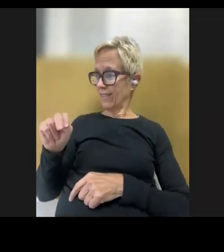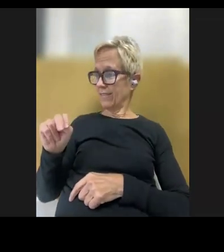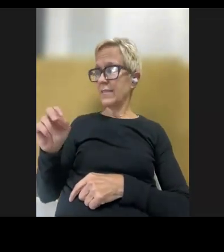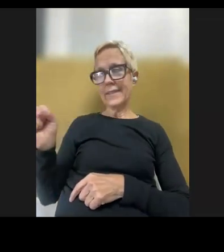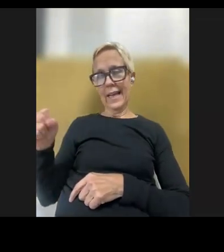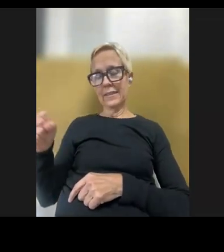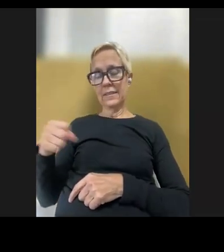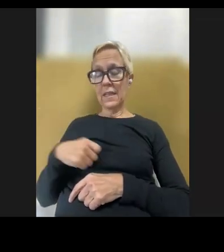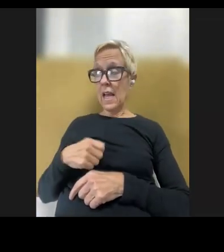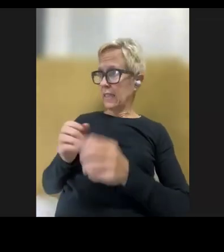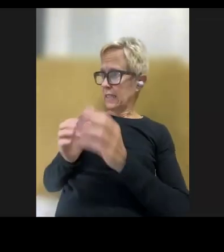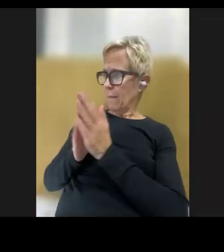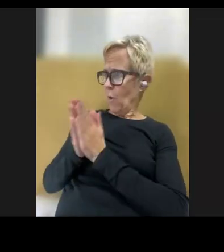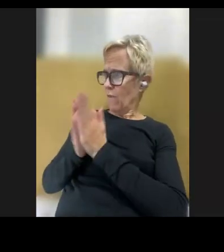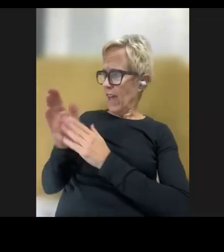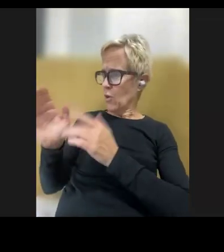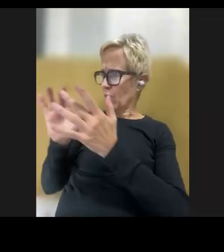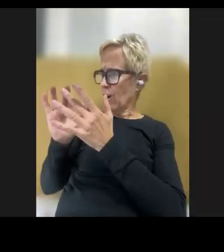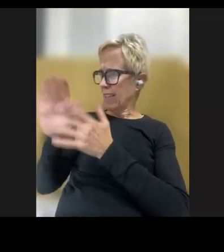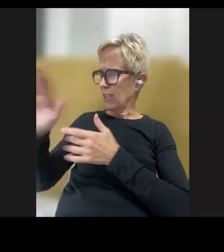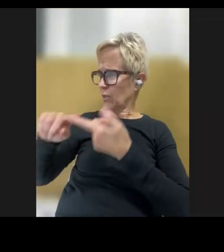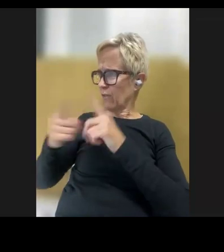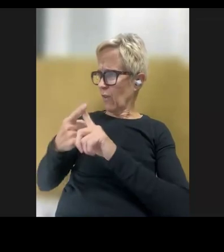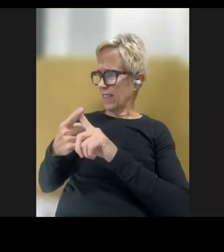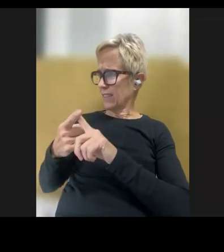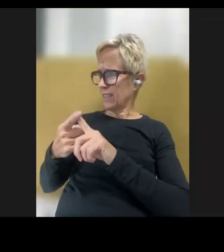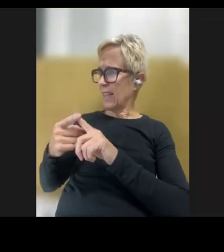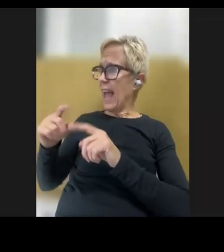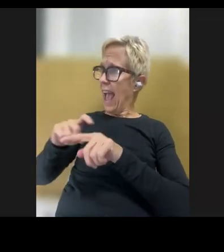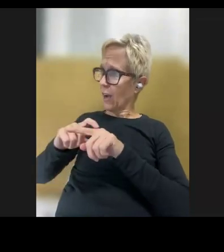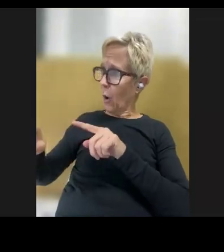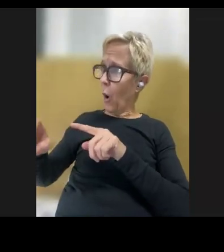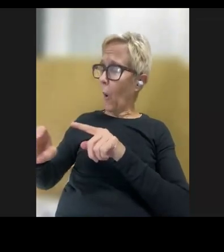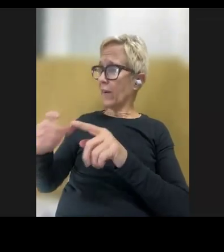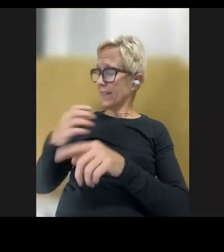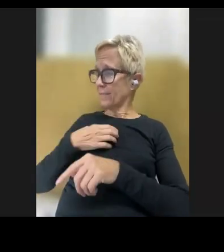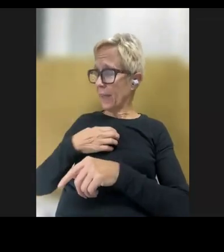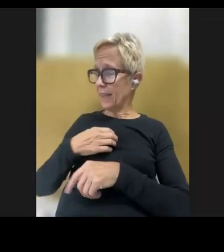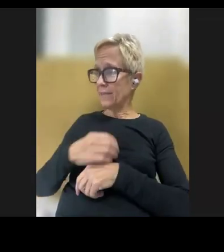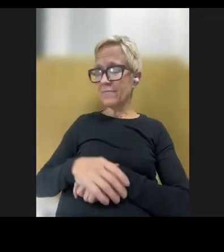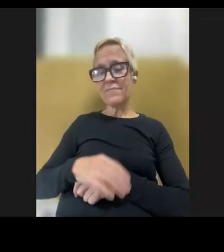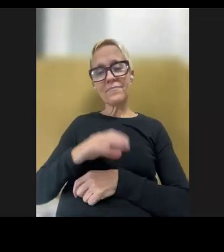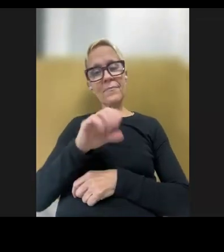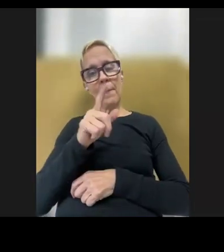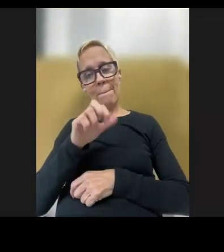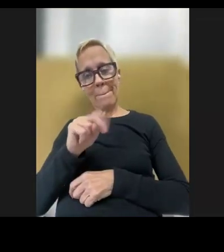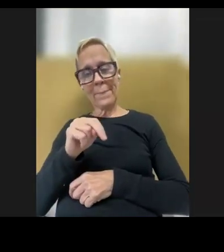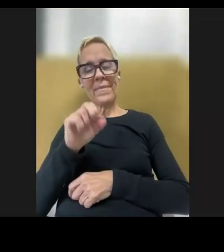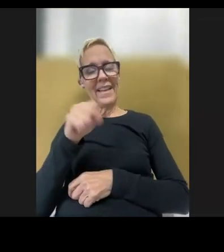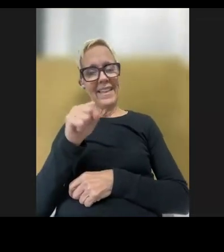It does. Does it motivate you to want to contact your friends and say hey just call your legislature?